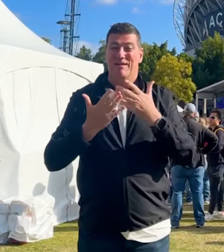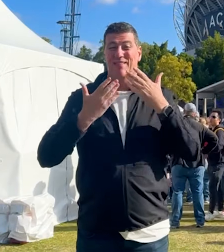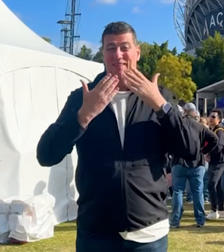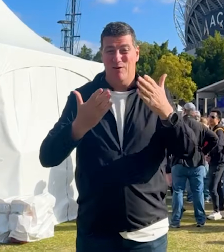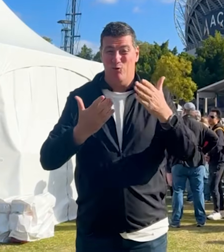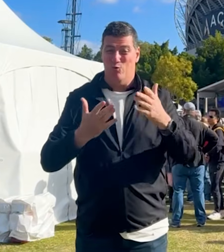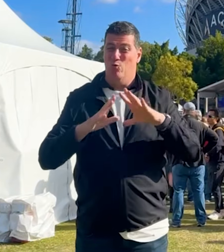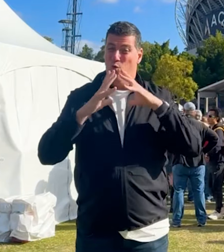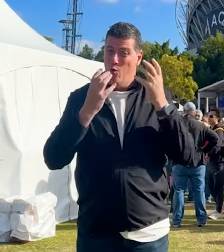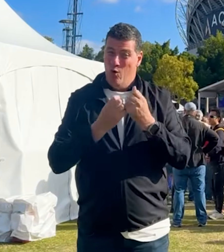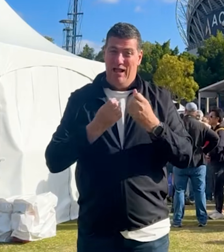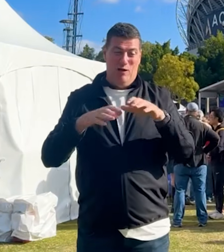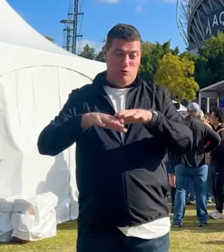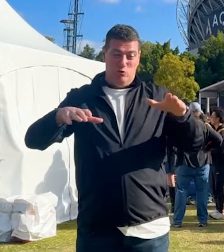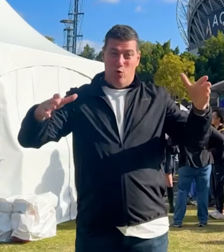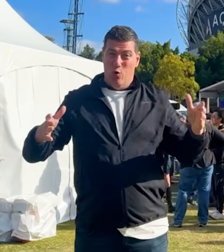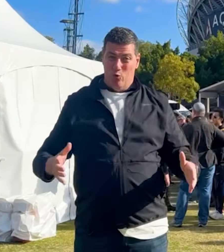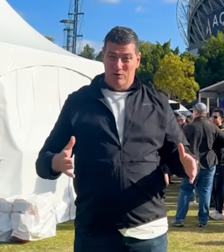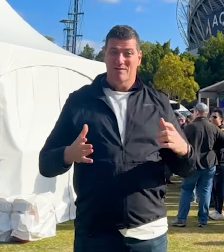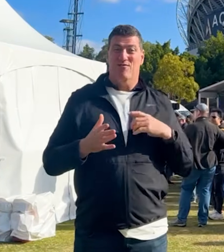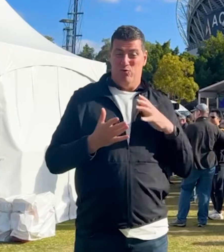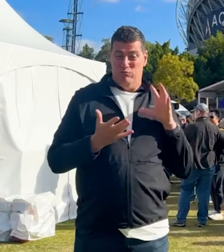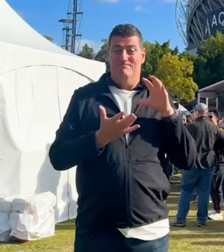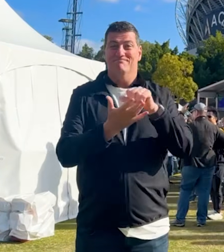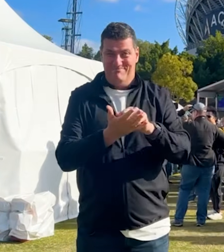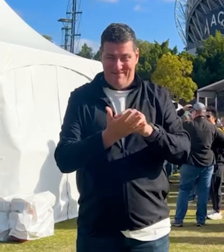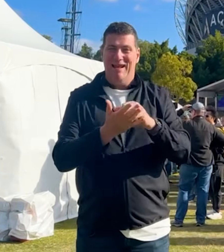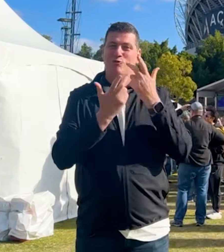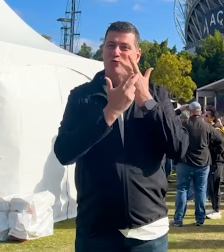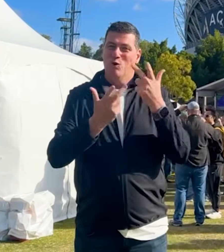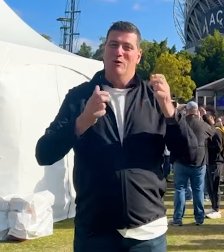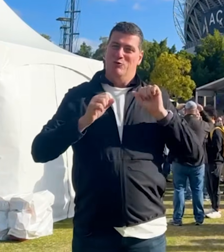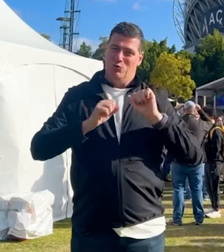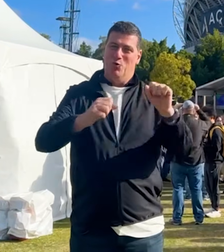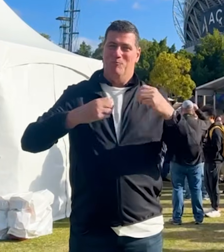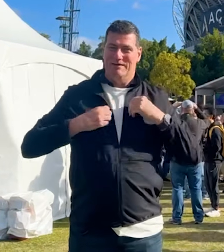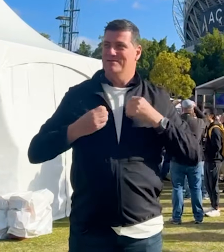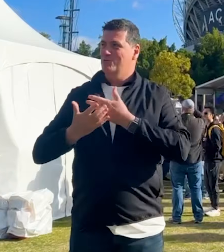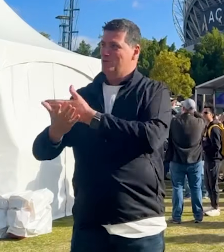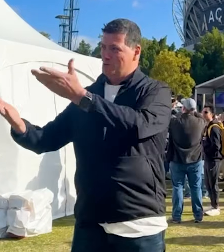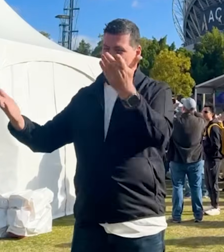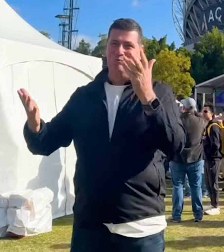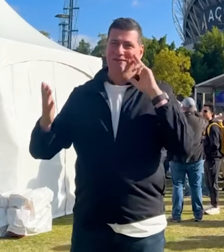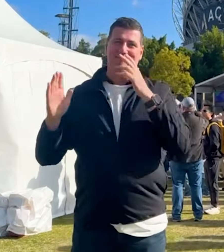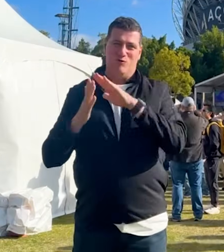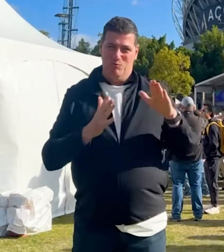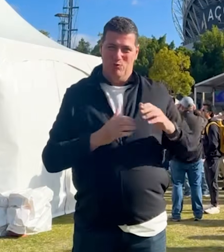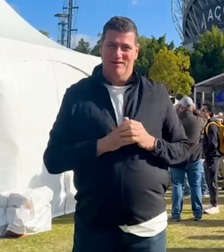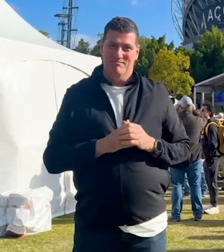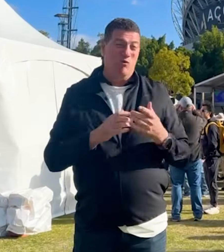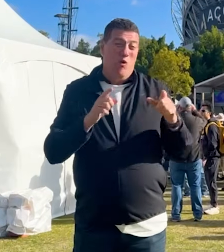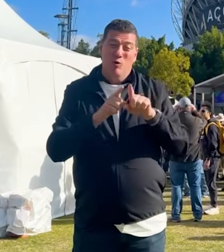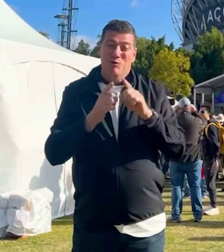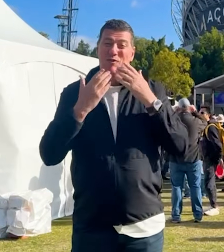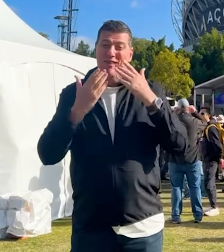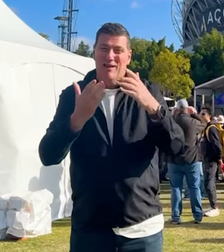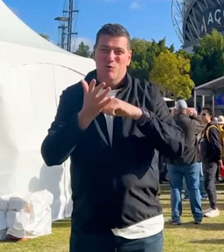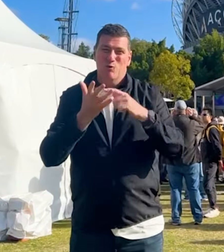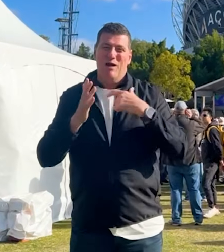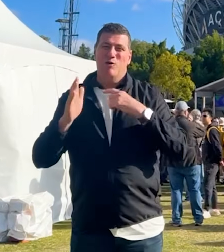So a big thank you to all our stallholders for making those reservations and showcasing your business.